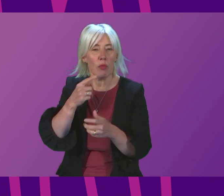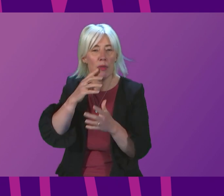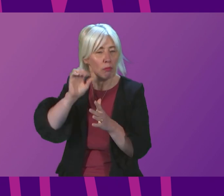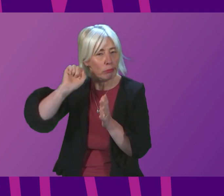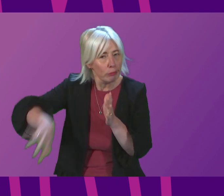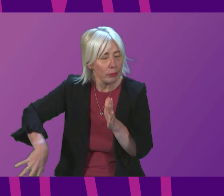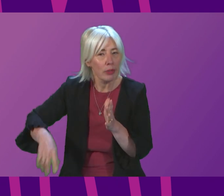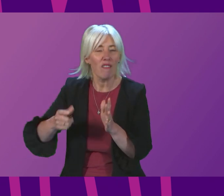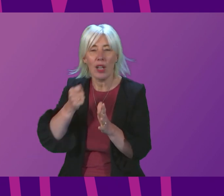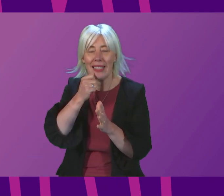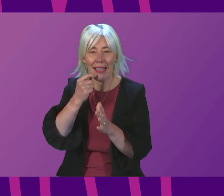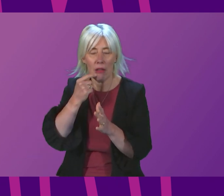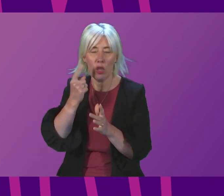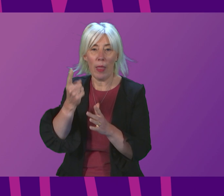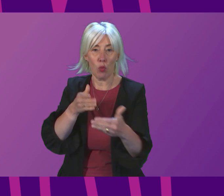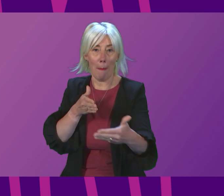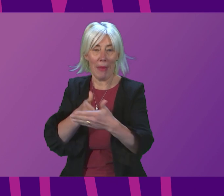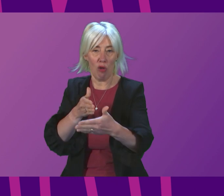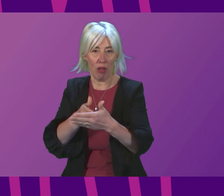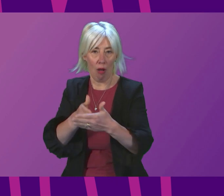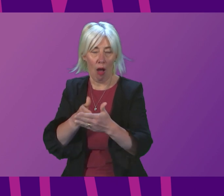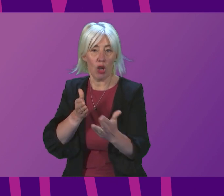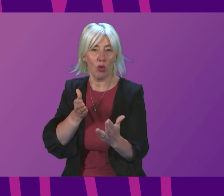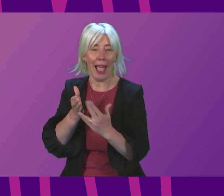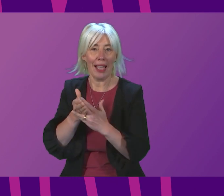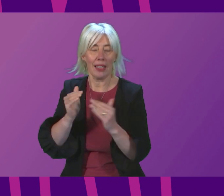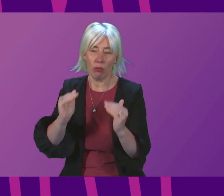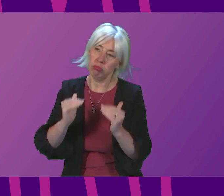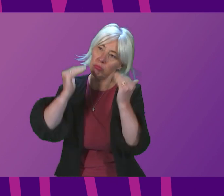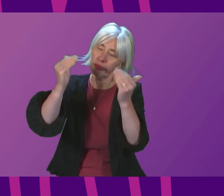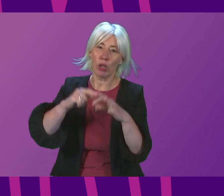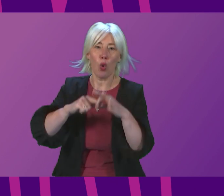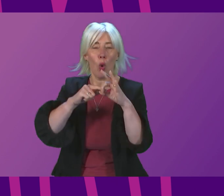will help to remove at least one of the barriers to accessing high-quality NHS dental services.